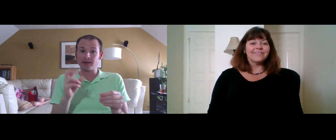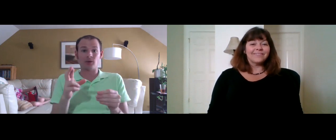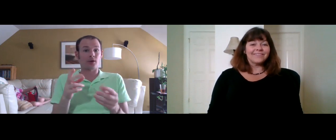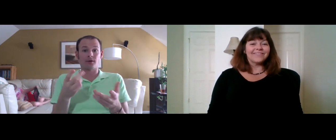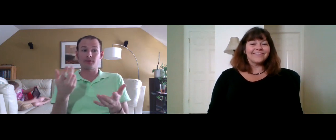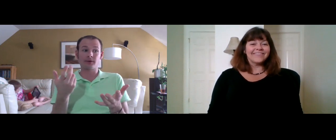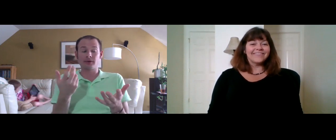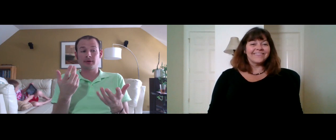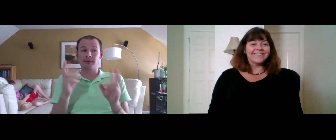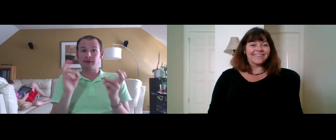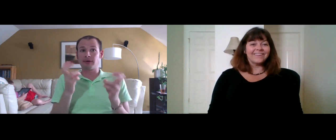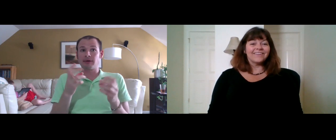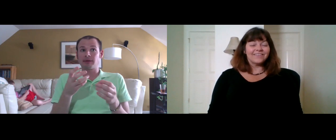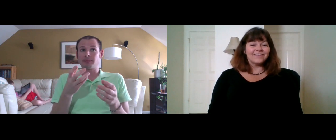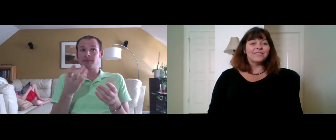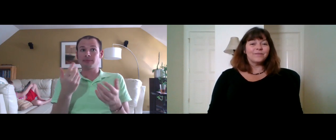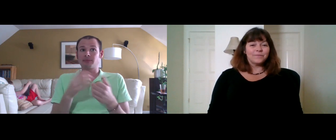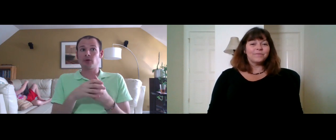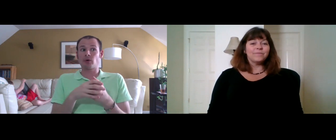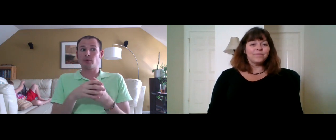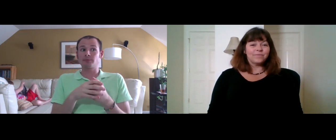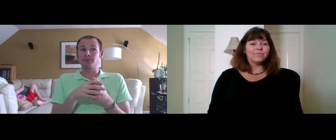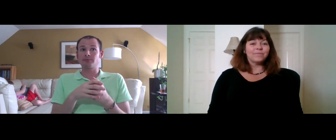or they'd have to throw it out, can't sell it